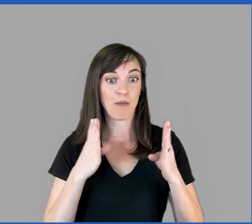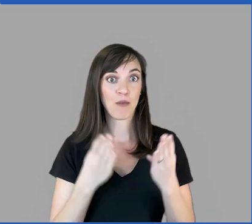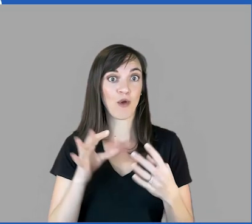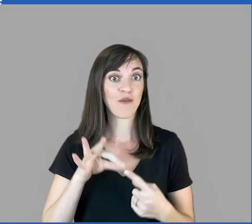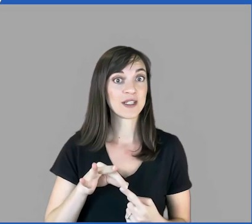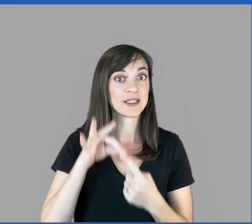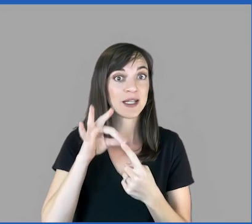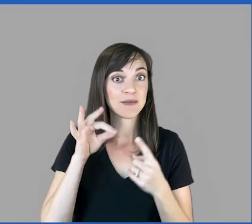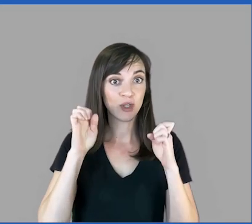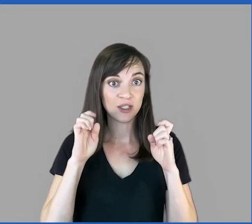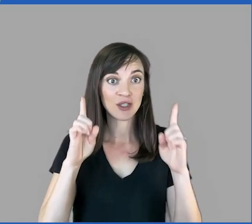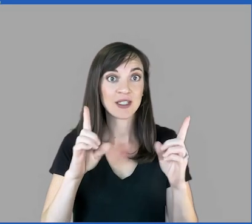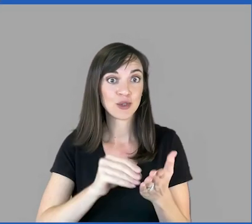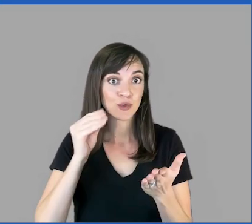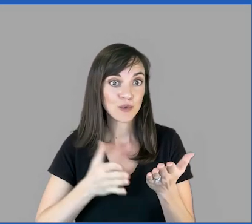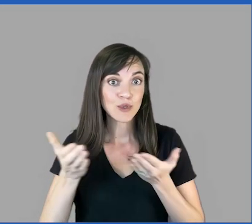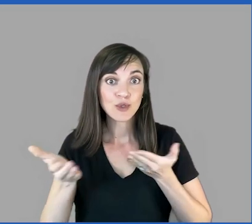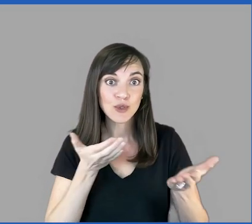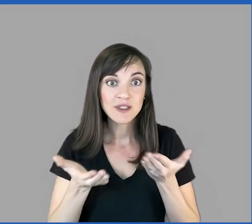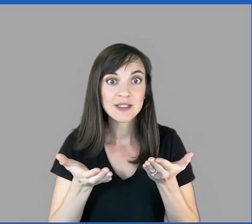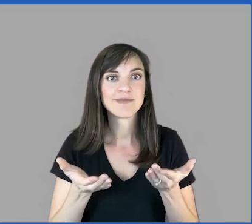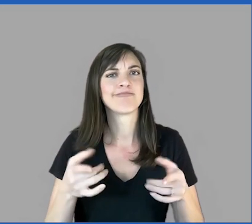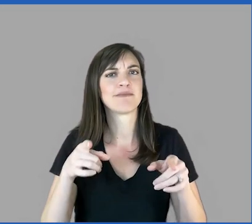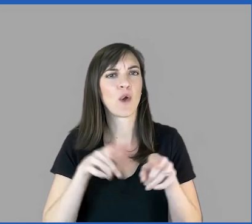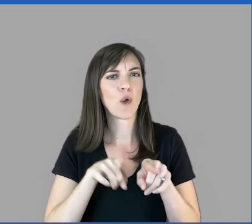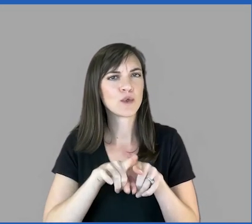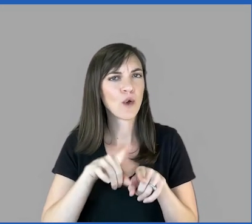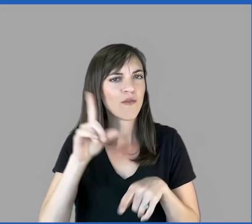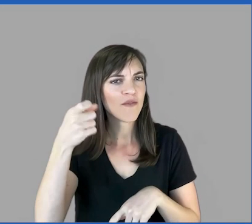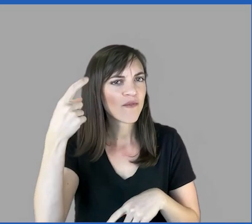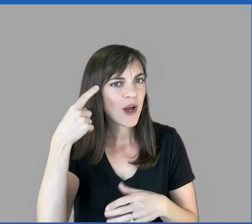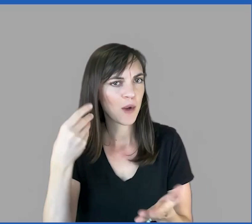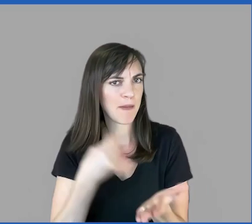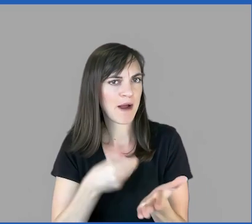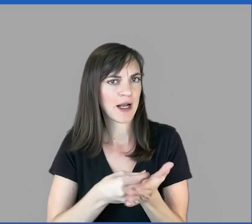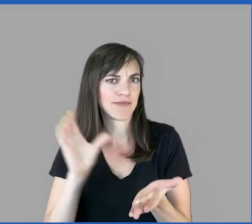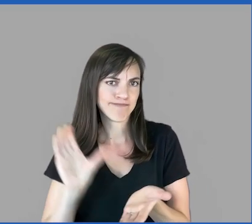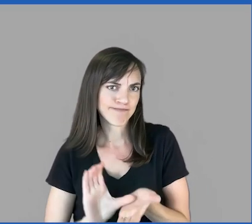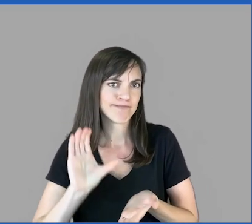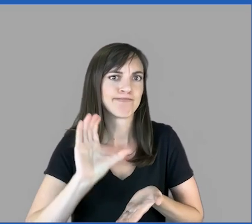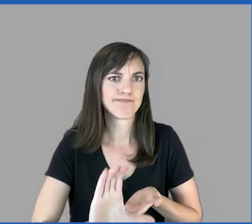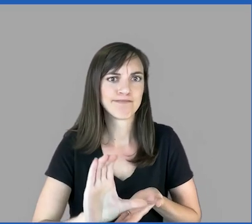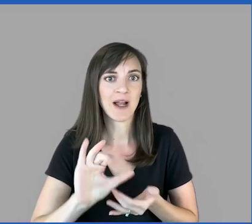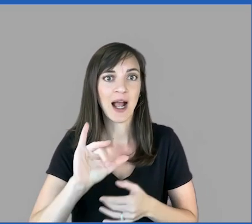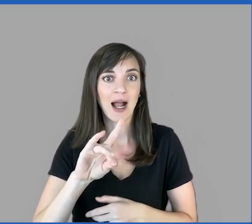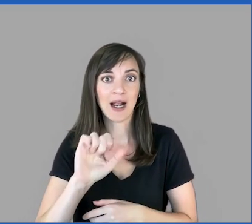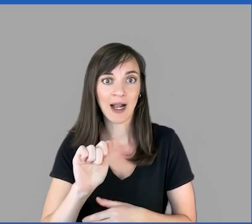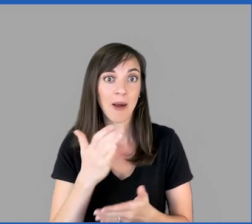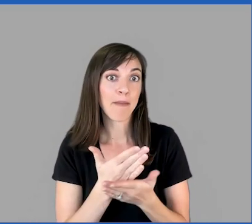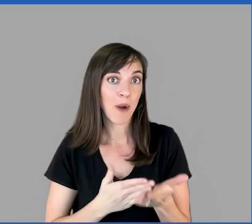the Individuals with Disabilities Education Act (IDEA), Part B and IDEA Part B Trust funds,